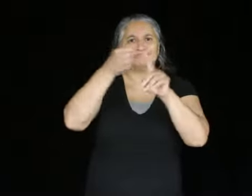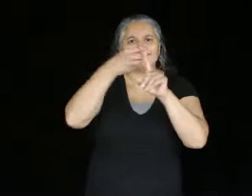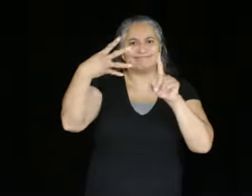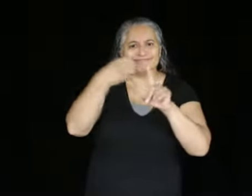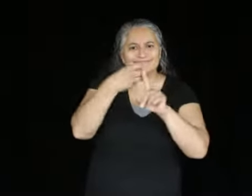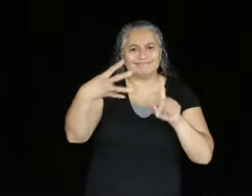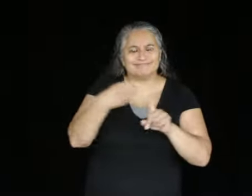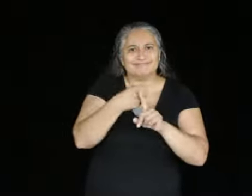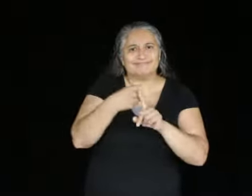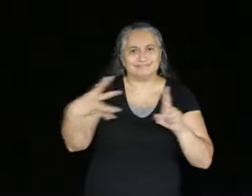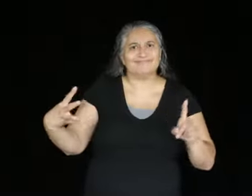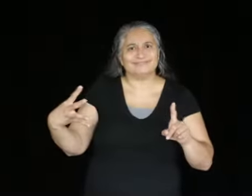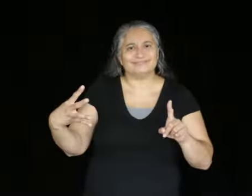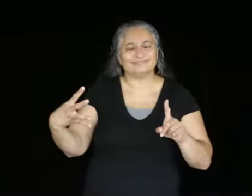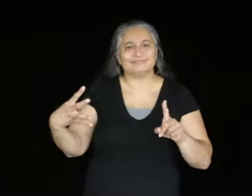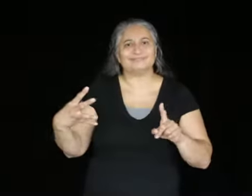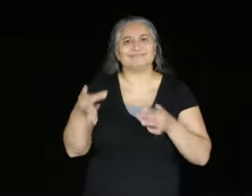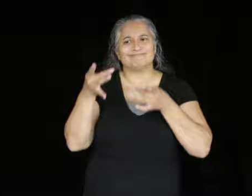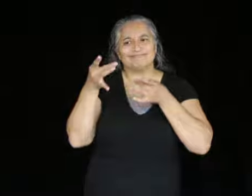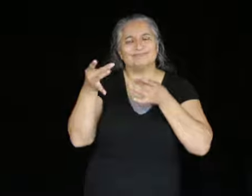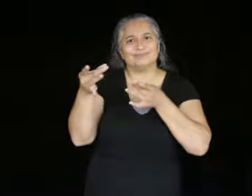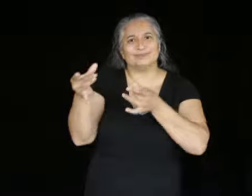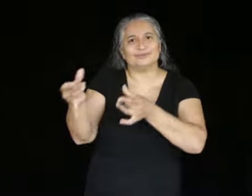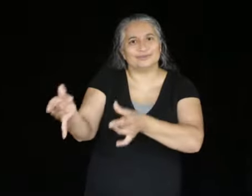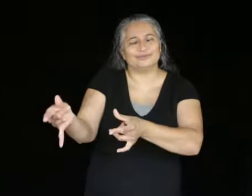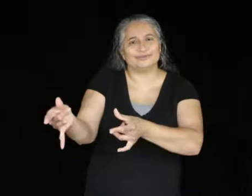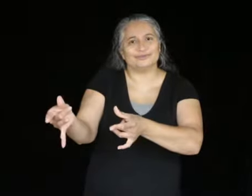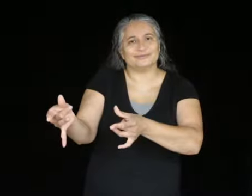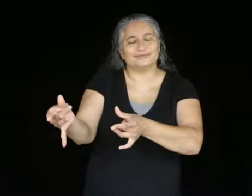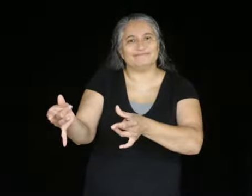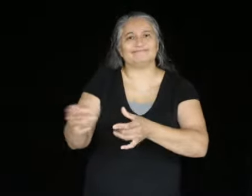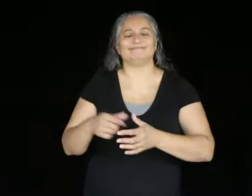expand on important points, leading to smooth communication.